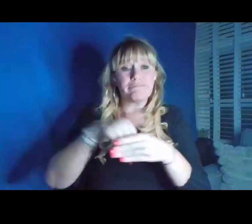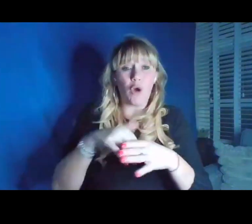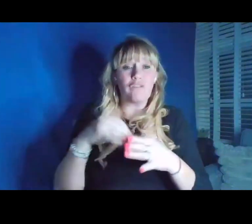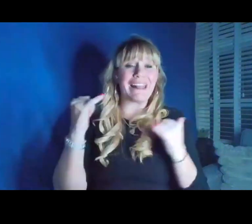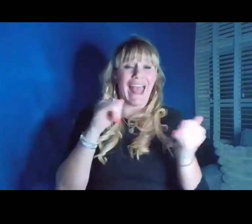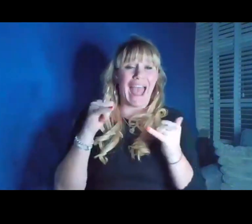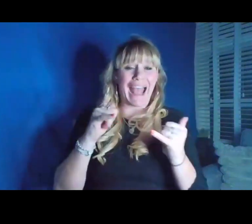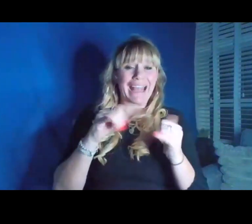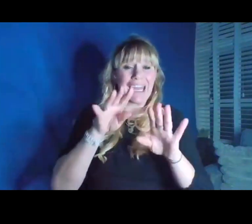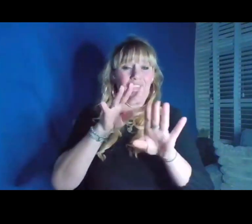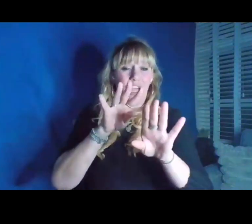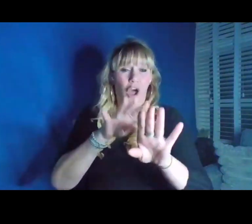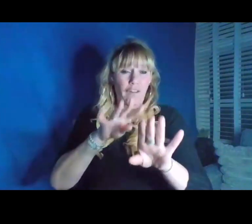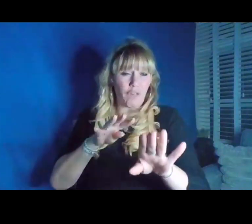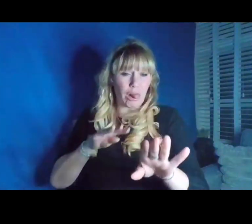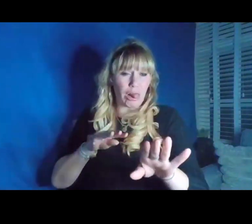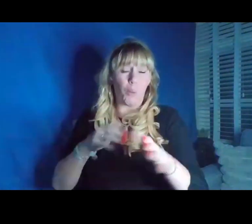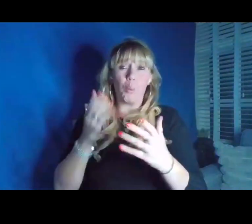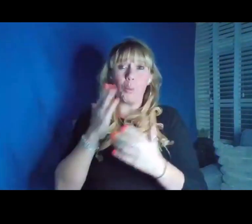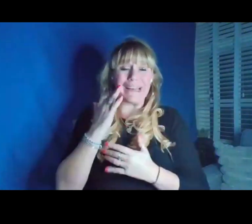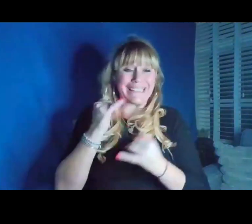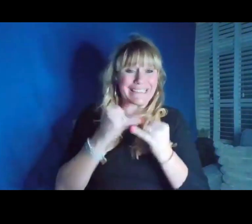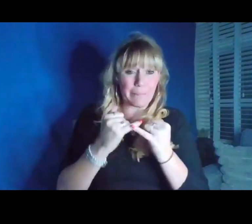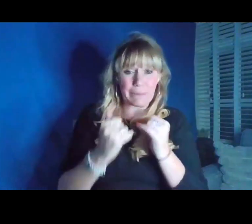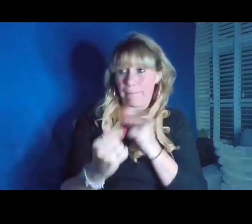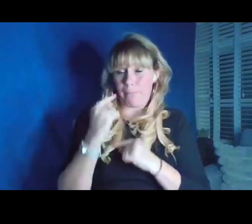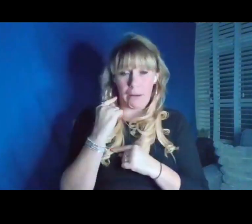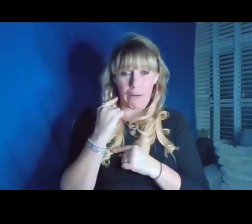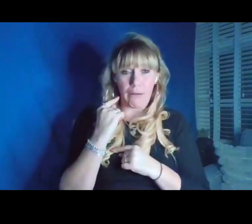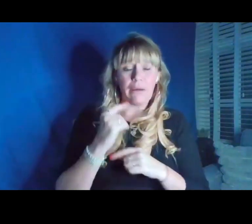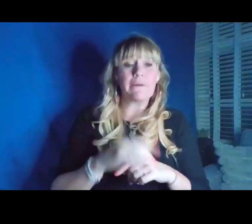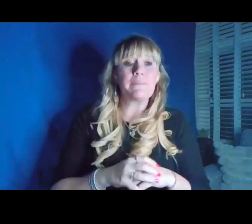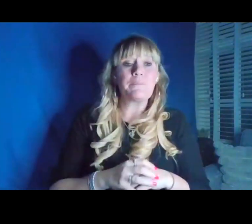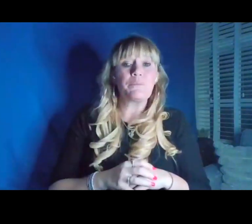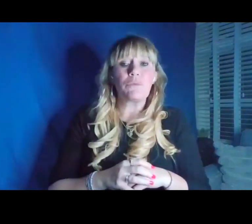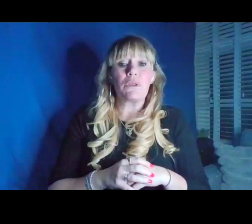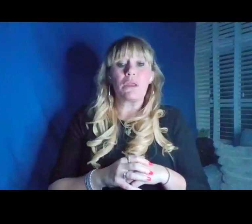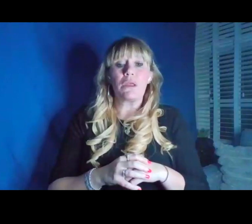COVID ended our in venue music programme and sent